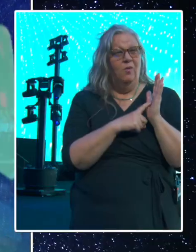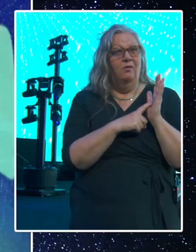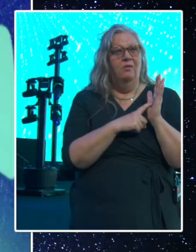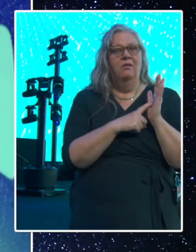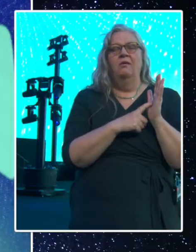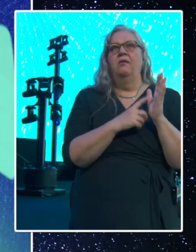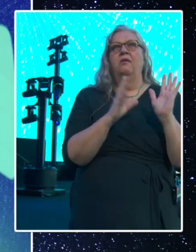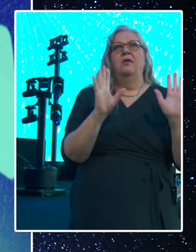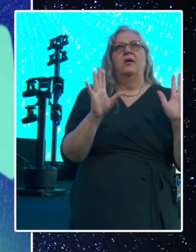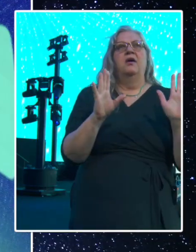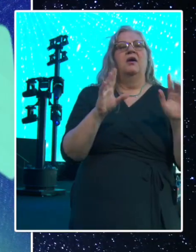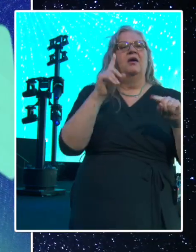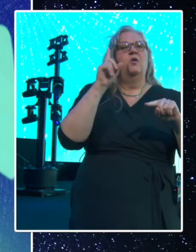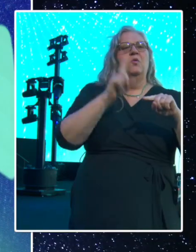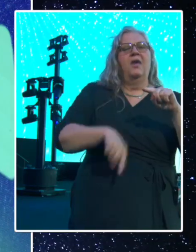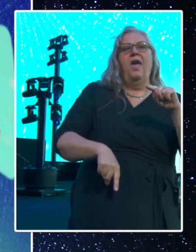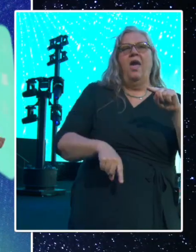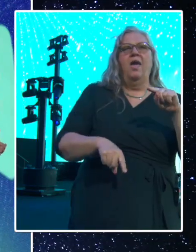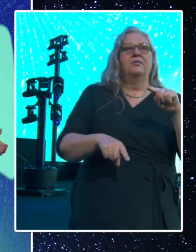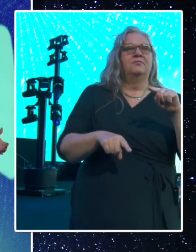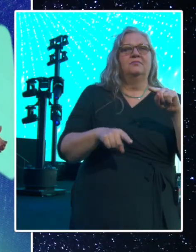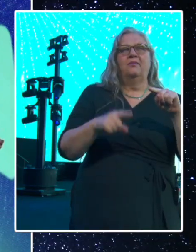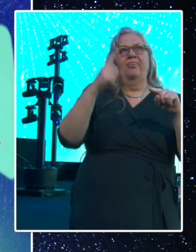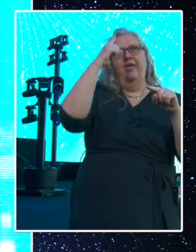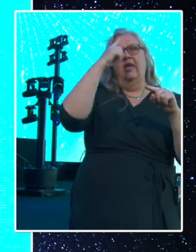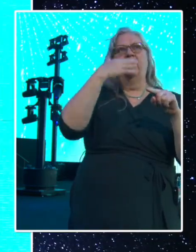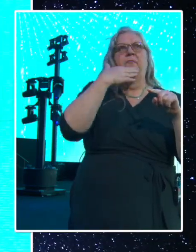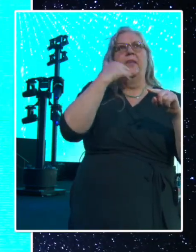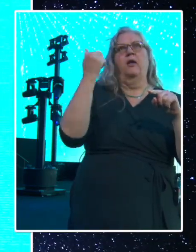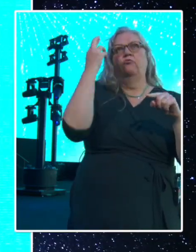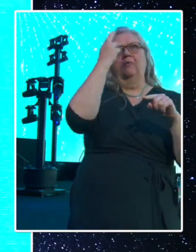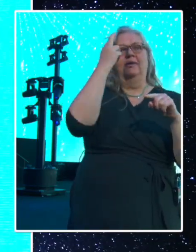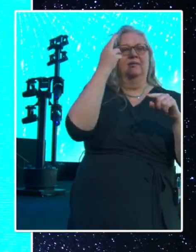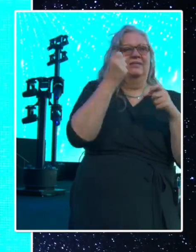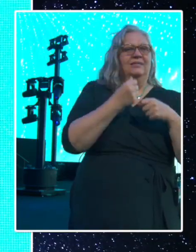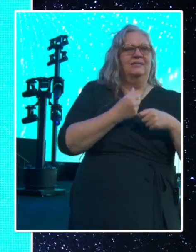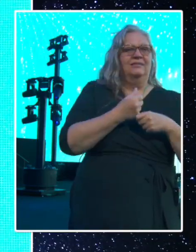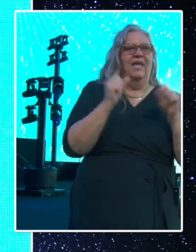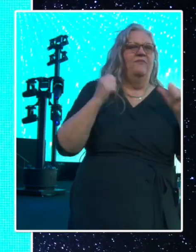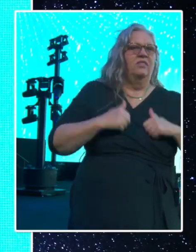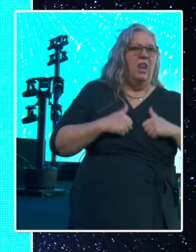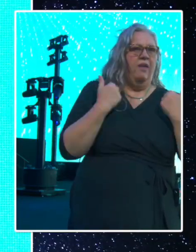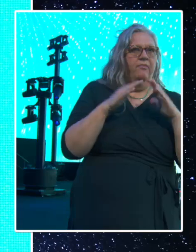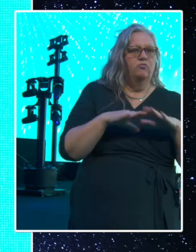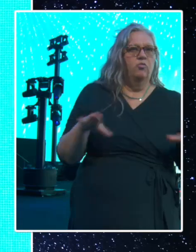Look, one cannot imagine ambition greater than that, saving the life of children.